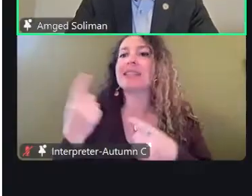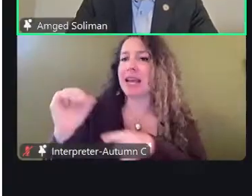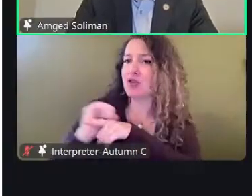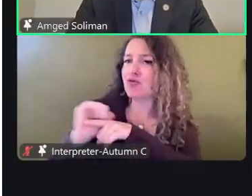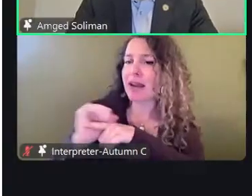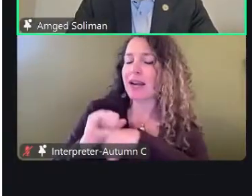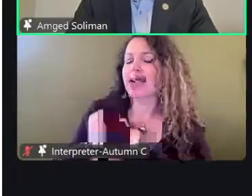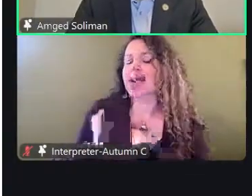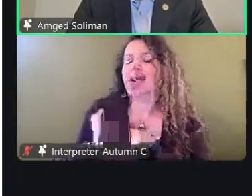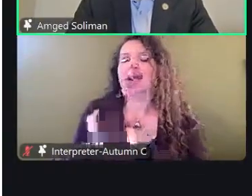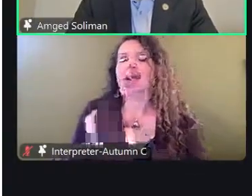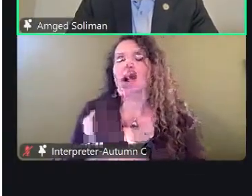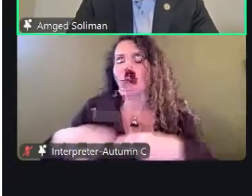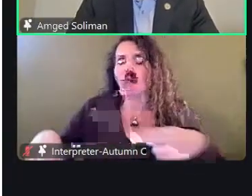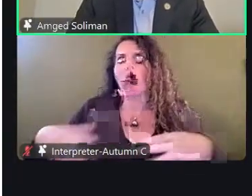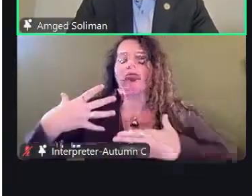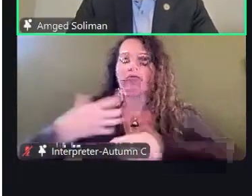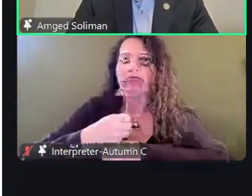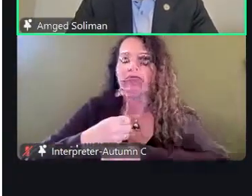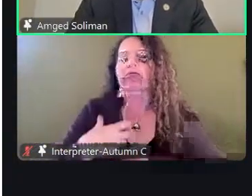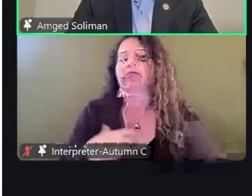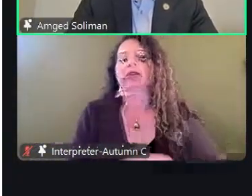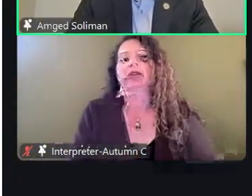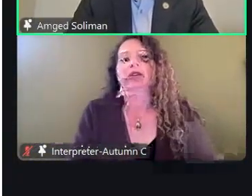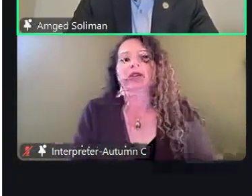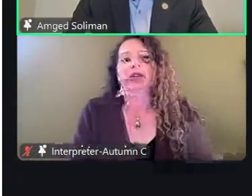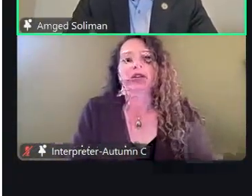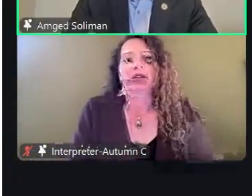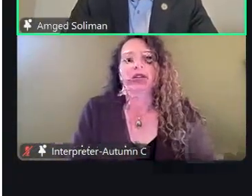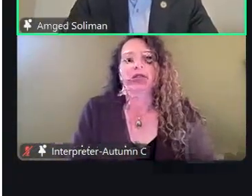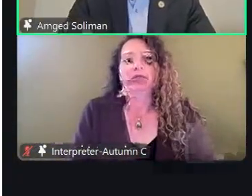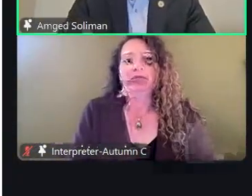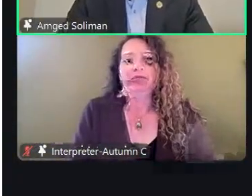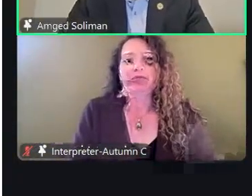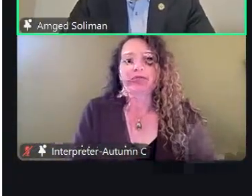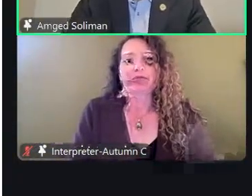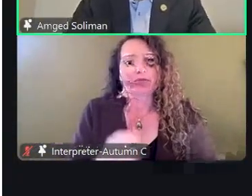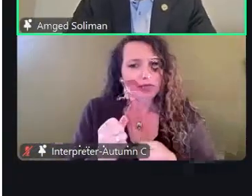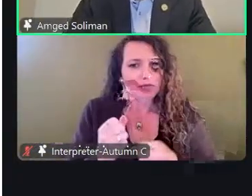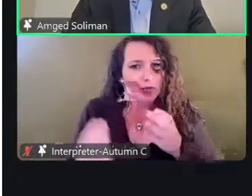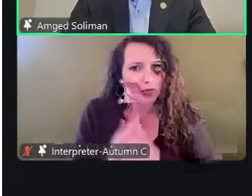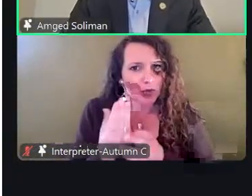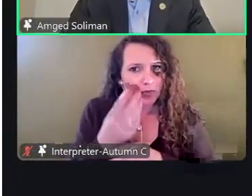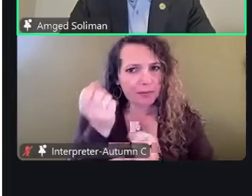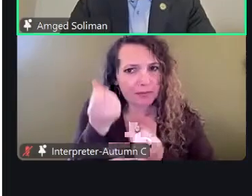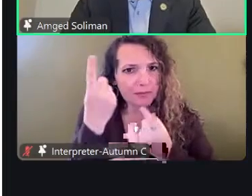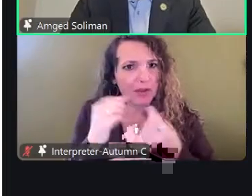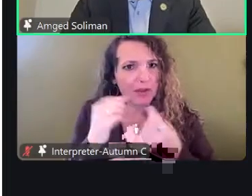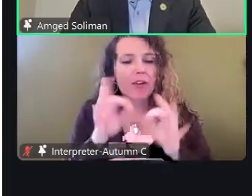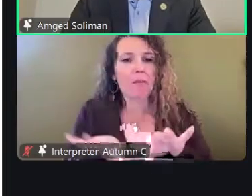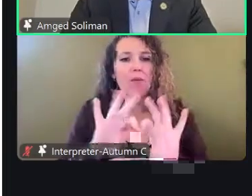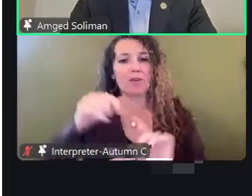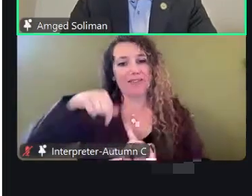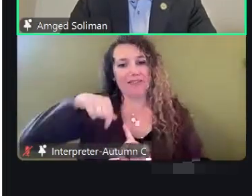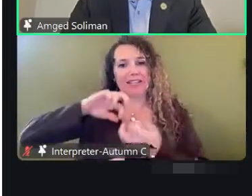I would say that while there has been growing consent consensus on the importance of this issue,